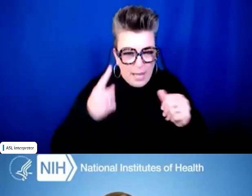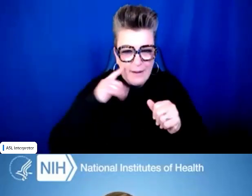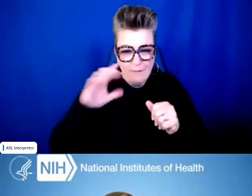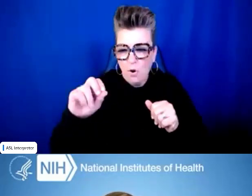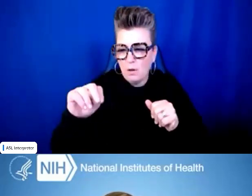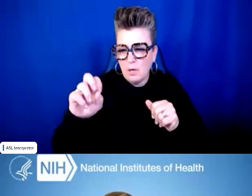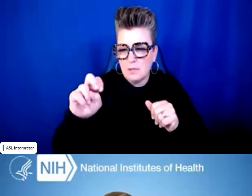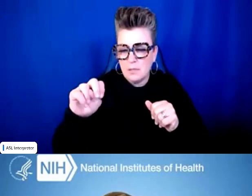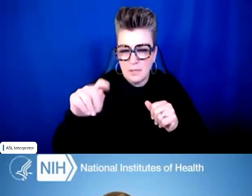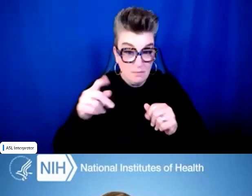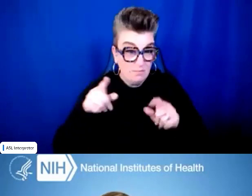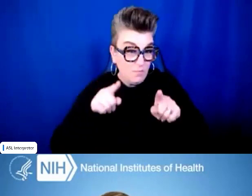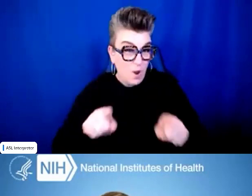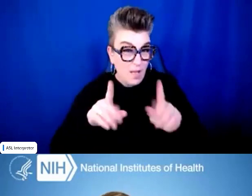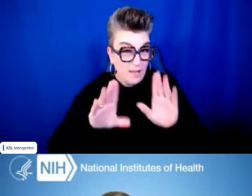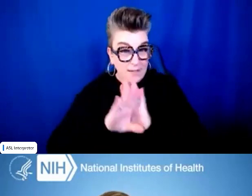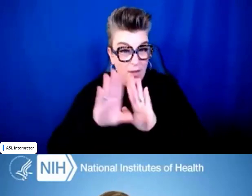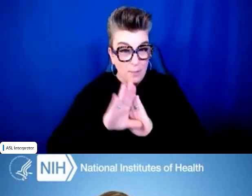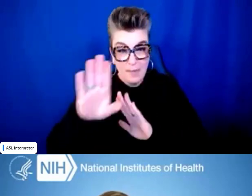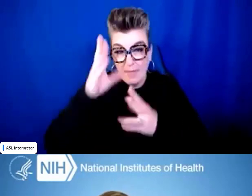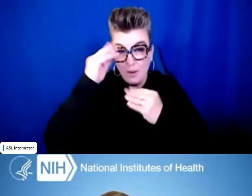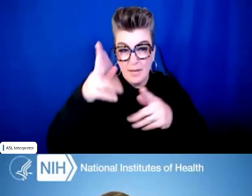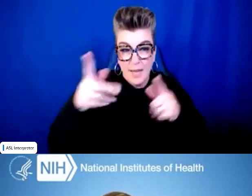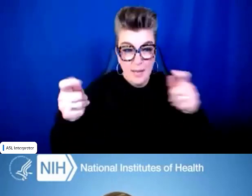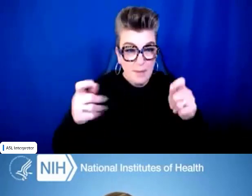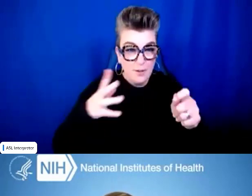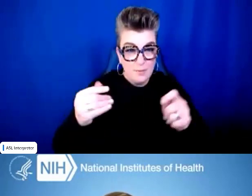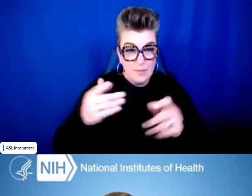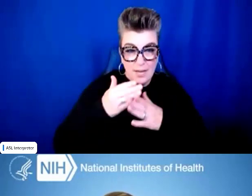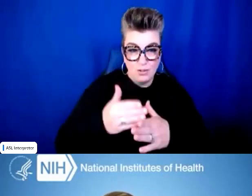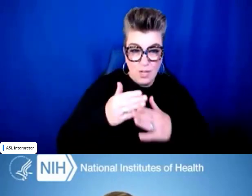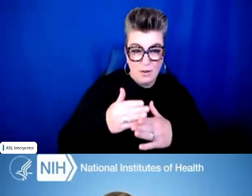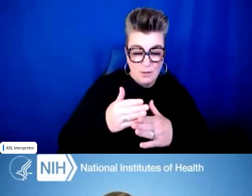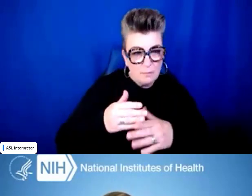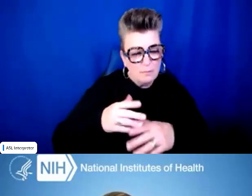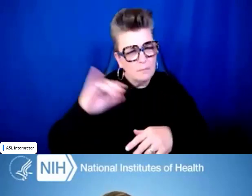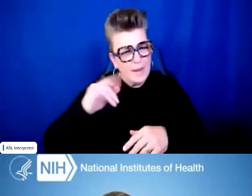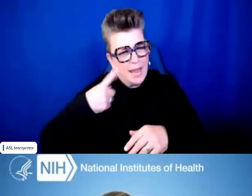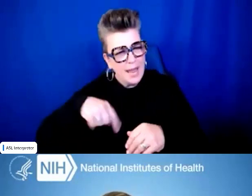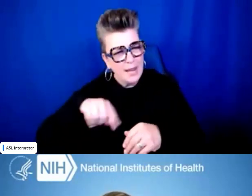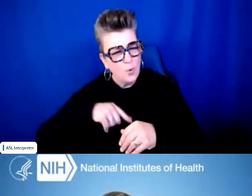their data management and sharing plans. We've also, I think, indicated in the policy